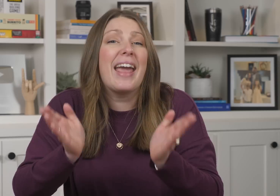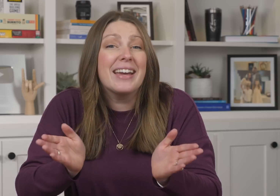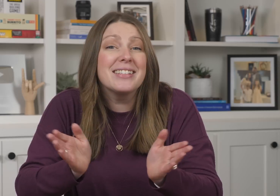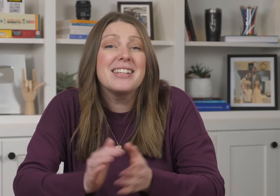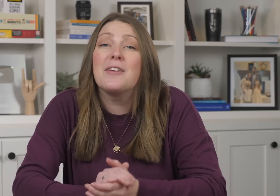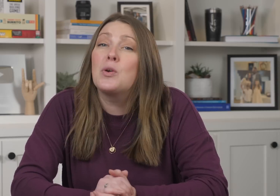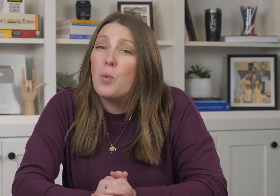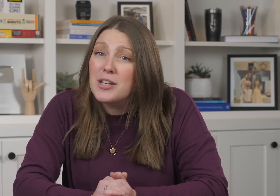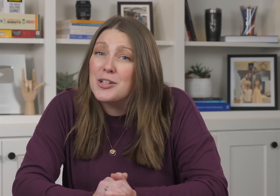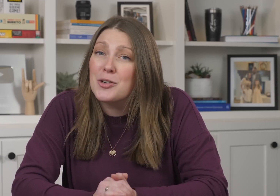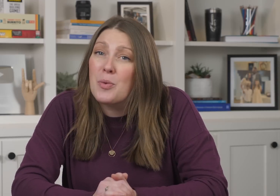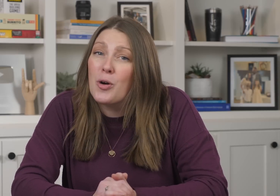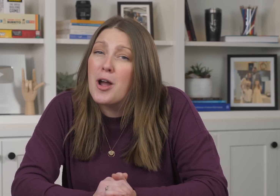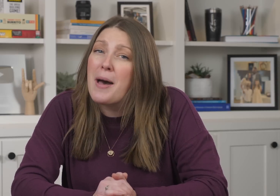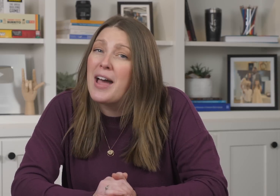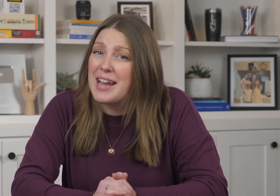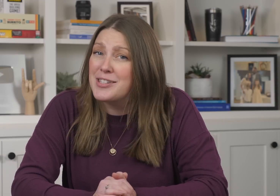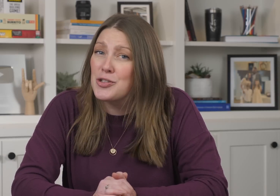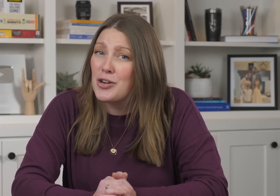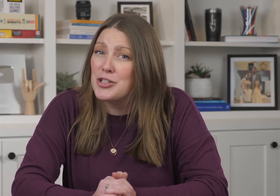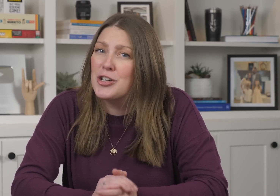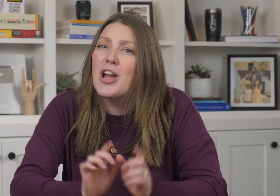And if you want to learn more about ASL structure,